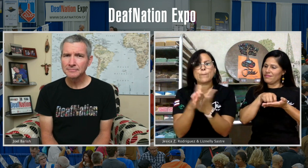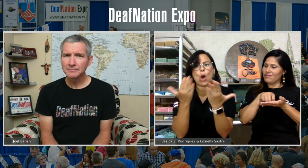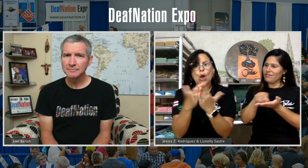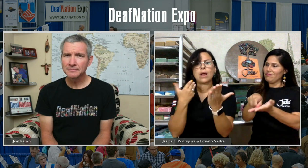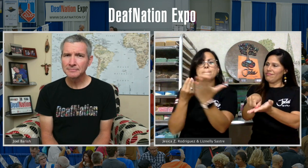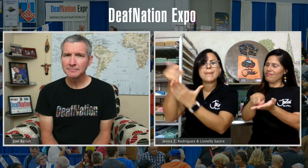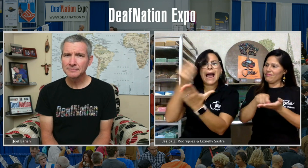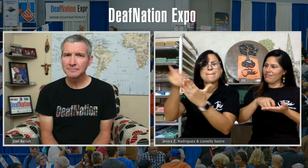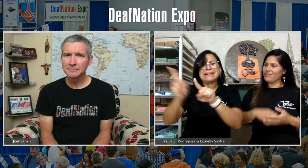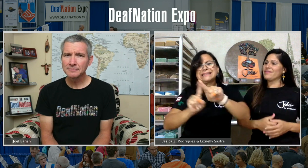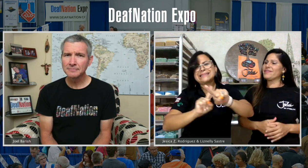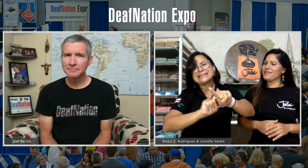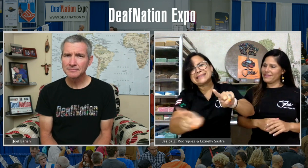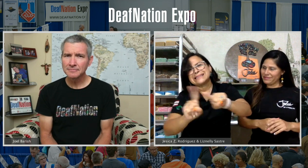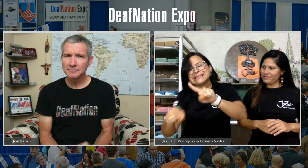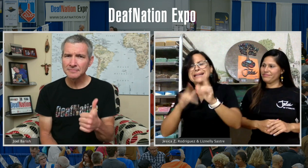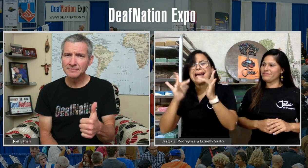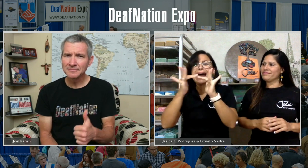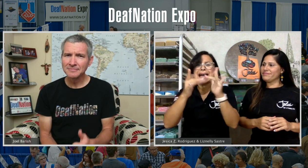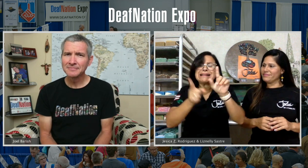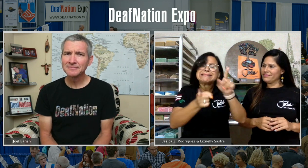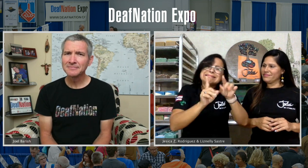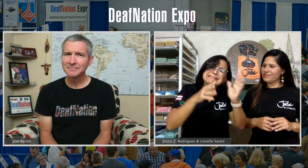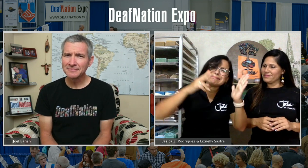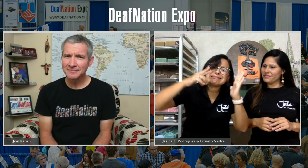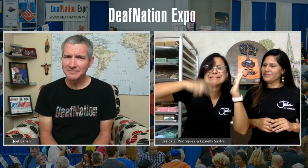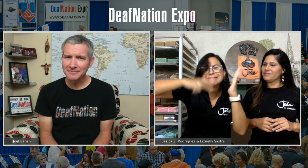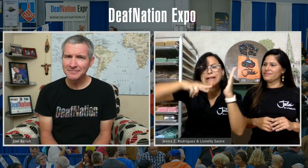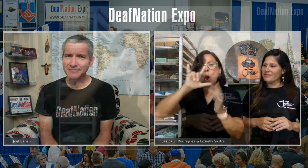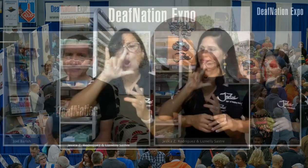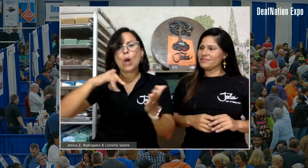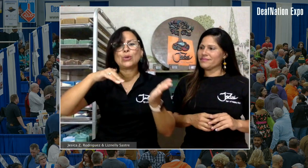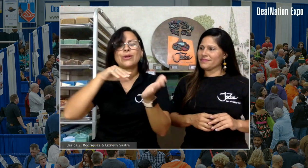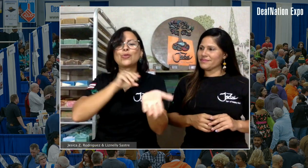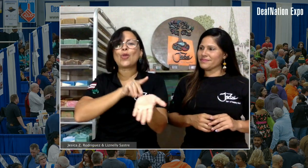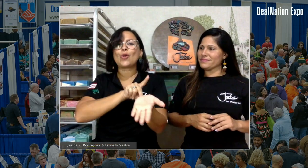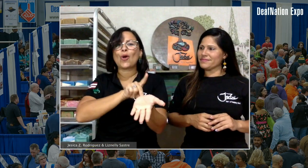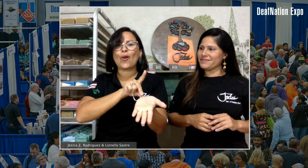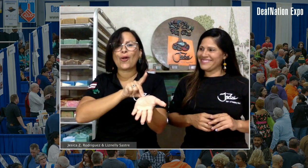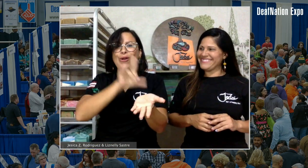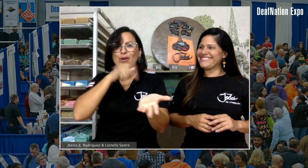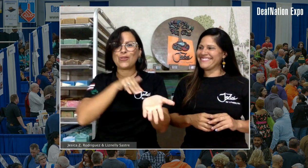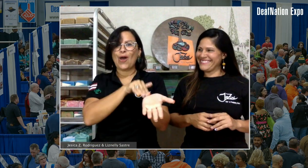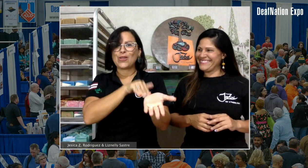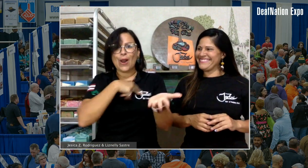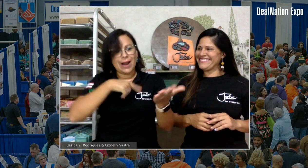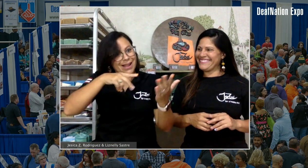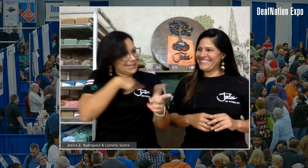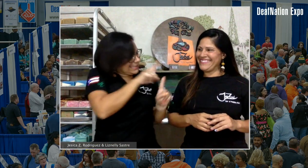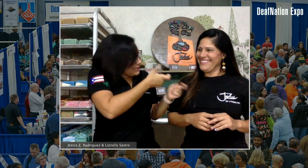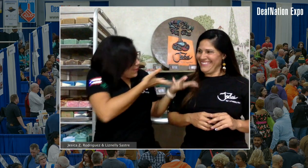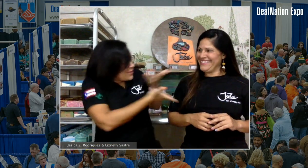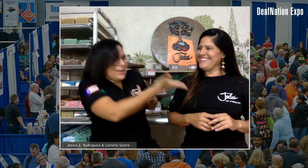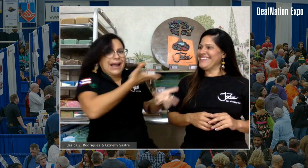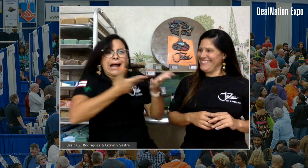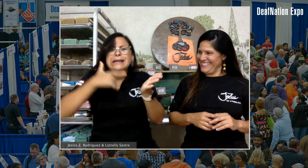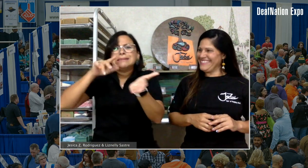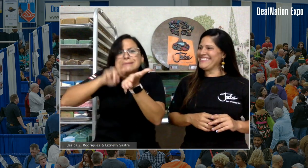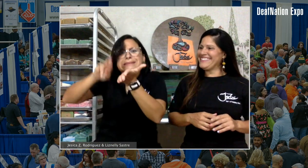I learned through books and bought many different resources, and looked on the internet. It felt like I was a doctor, I kept asking her for support